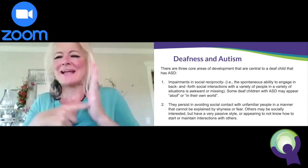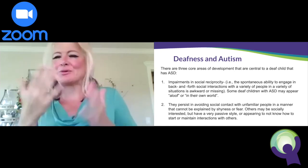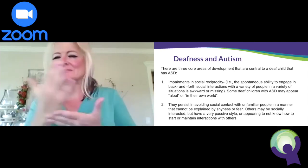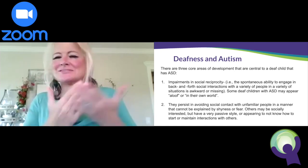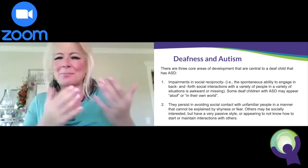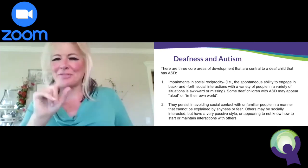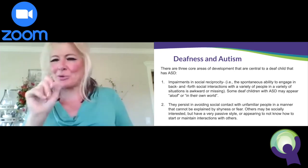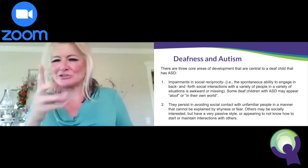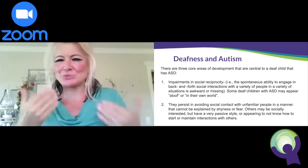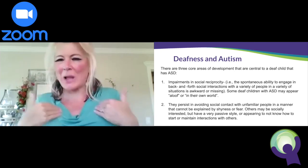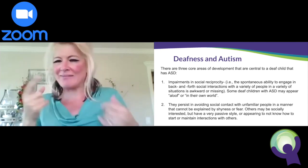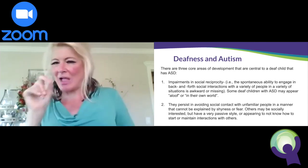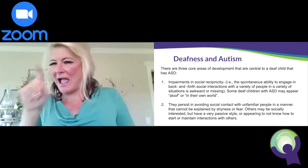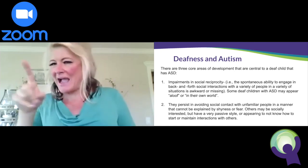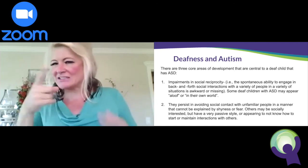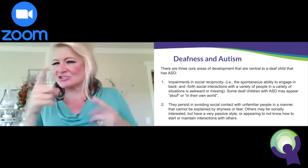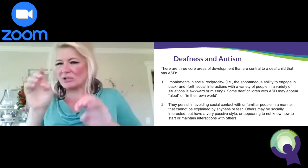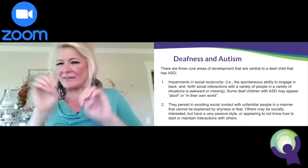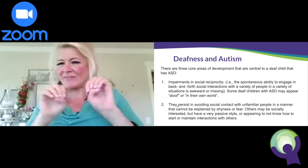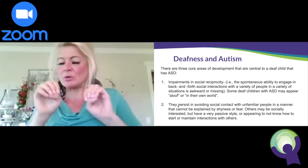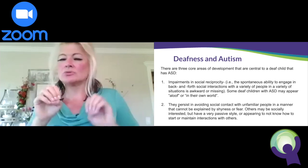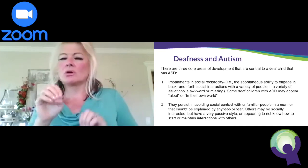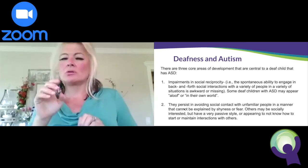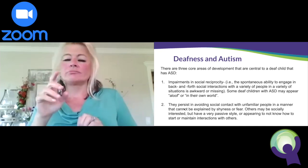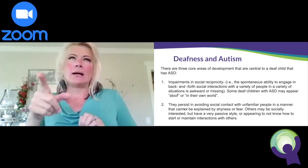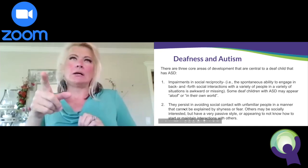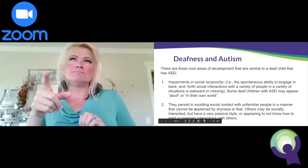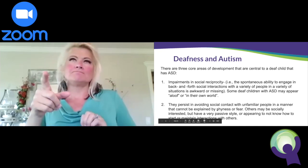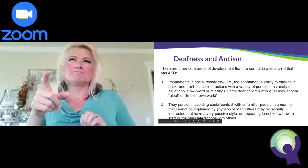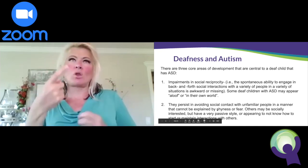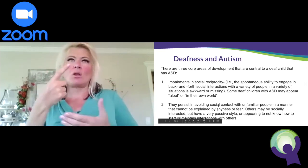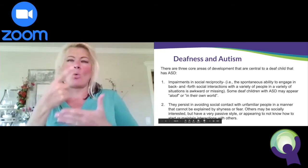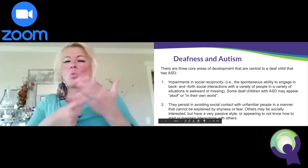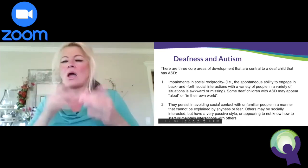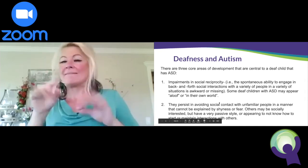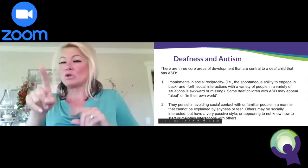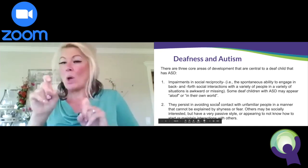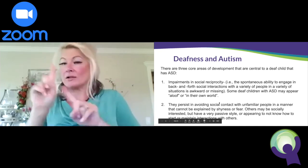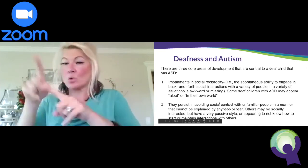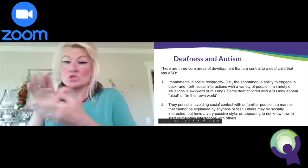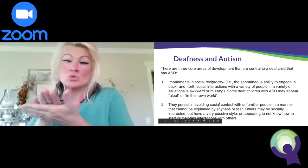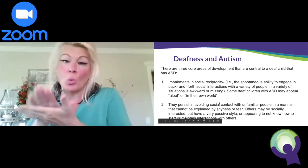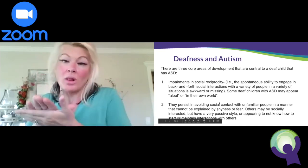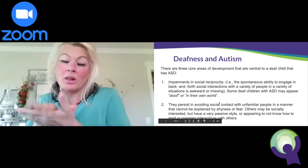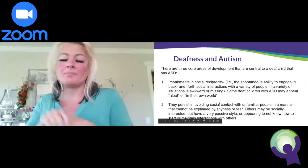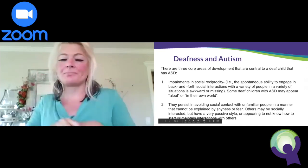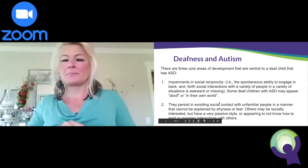skill that really needs to be emphasized and taught to them. So once they have that and of course we can assess for that and